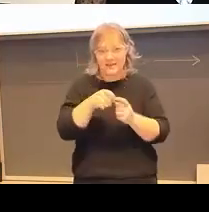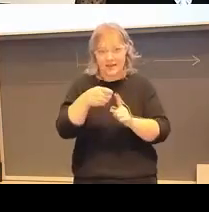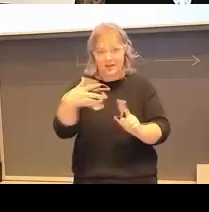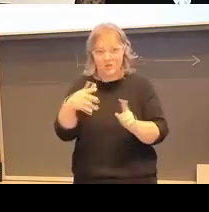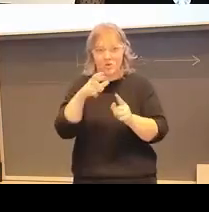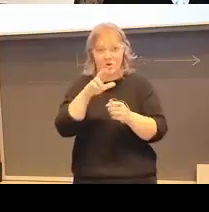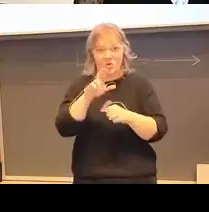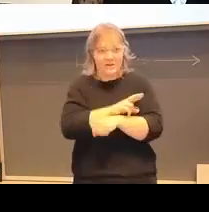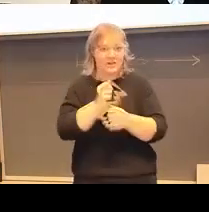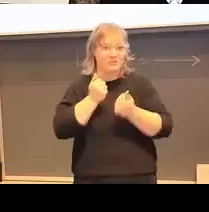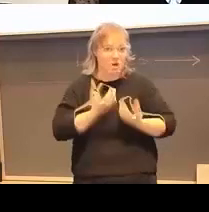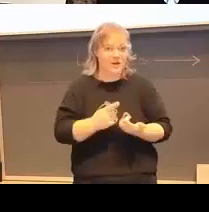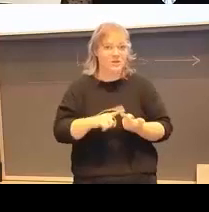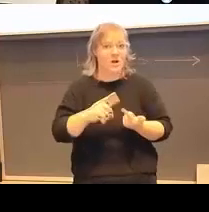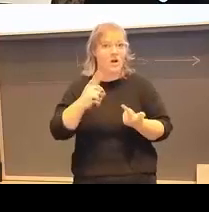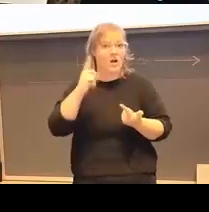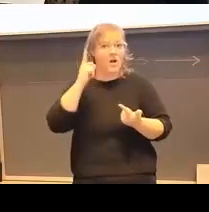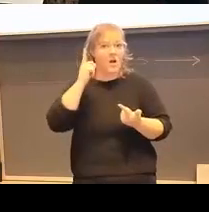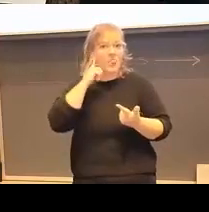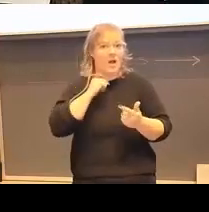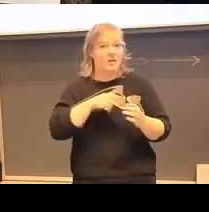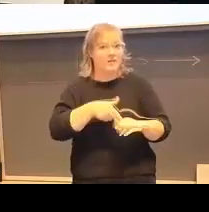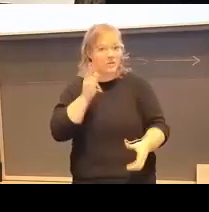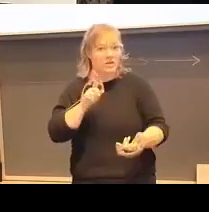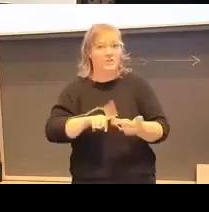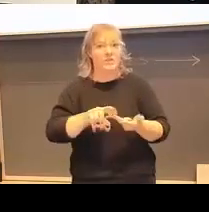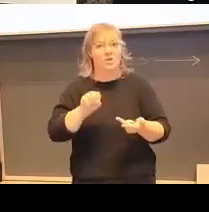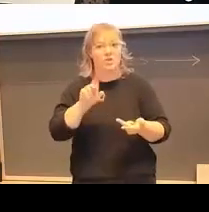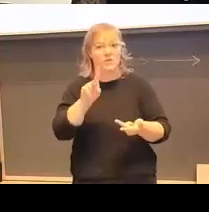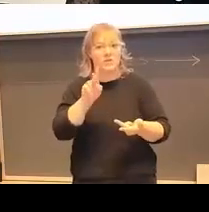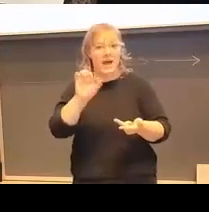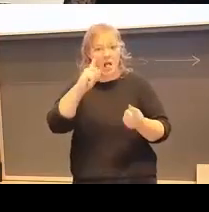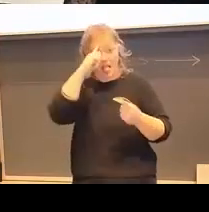thoughts of attrition suicidal ideation and this is all benchmarked against programs of similar